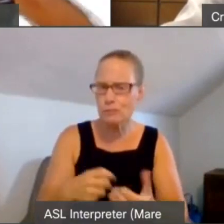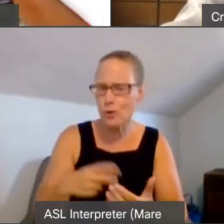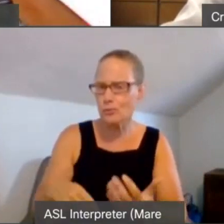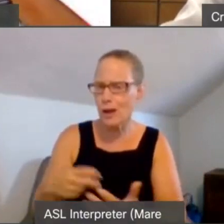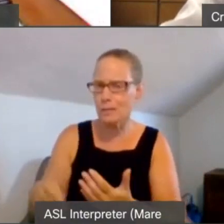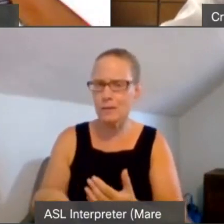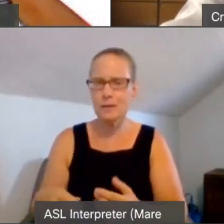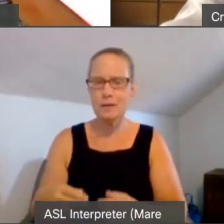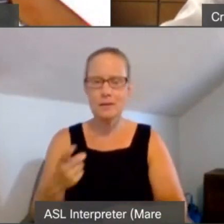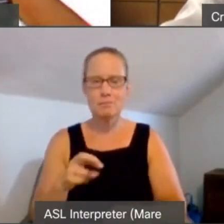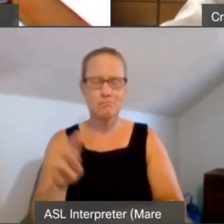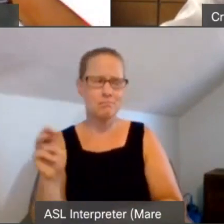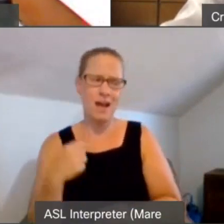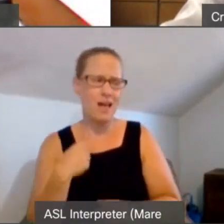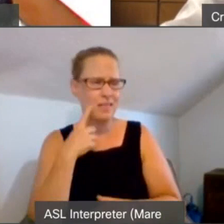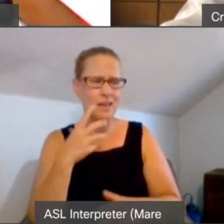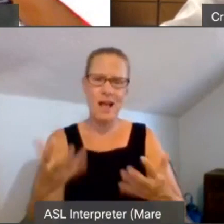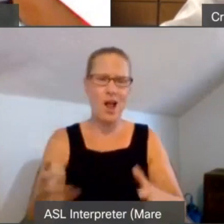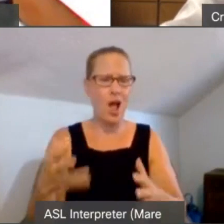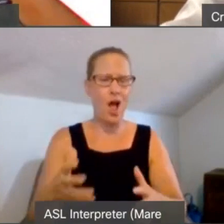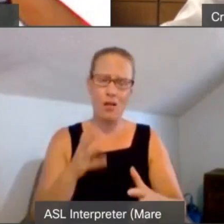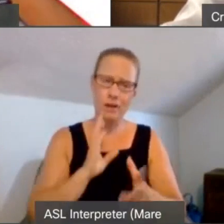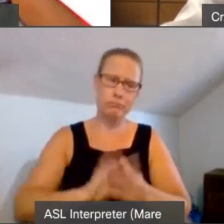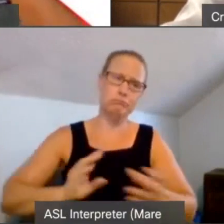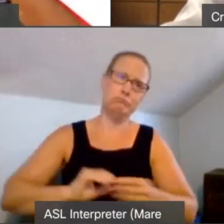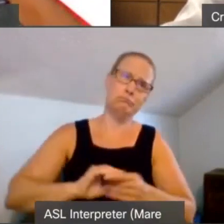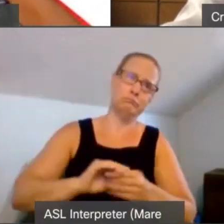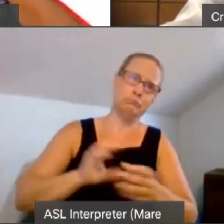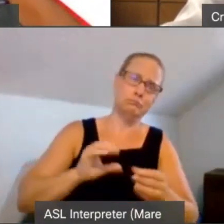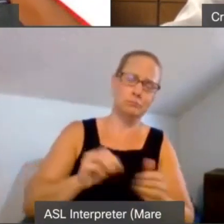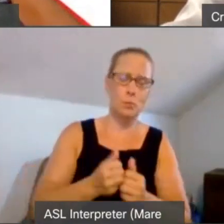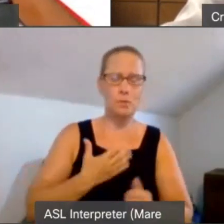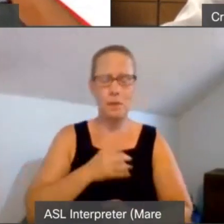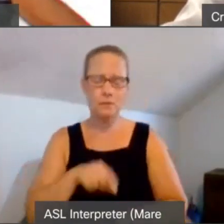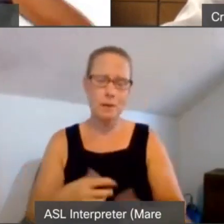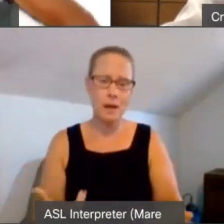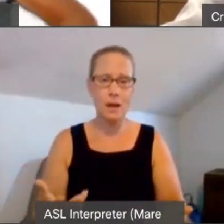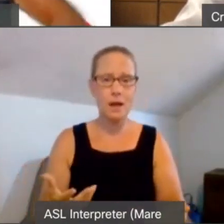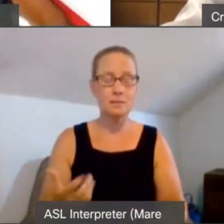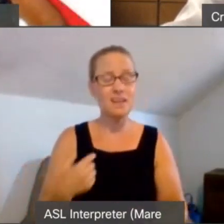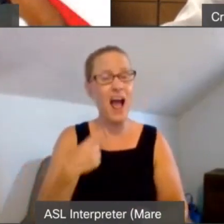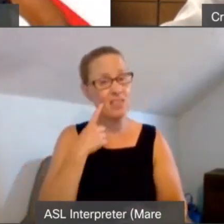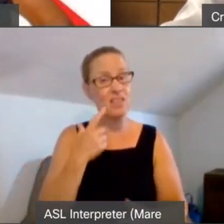I think I'd beat that to death with my answer. You know, the biggest sins of drug courts and frankly